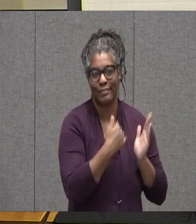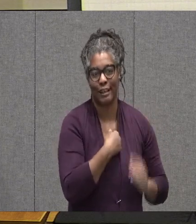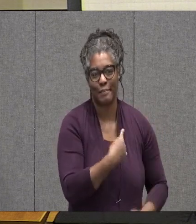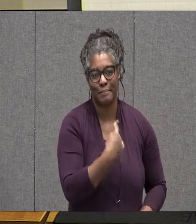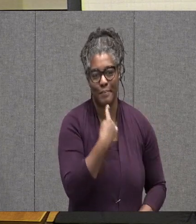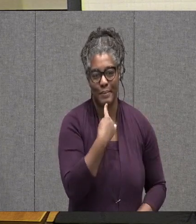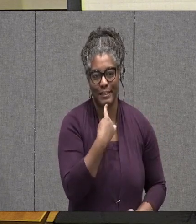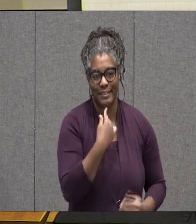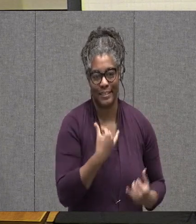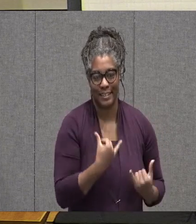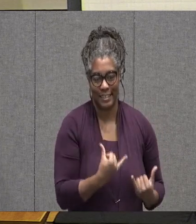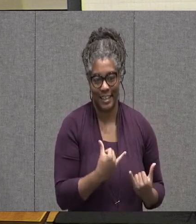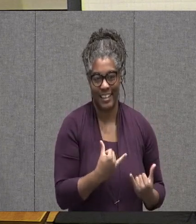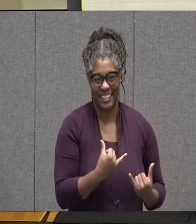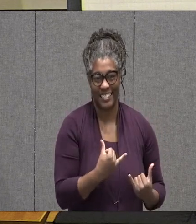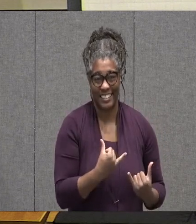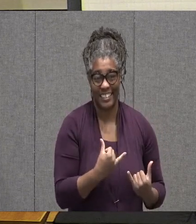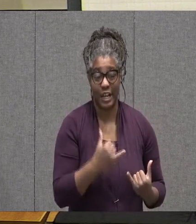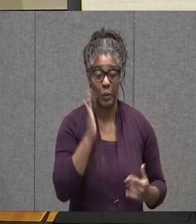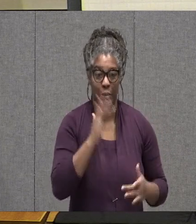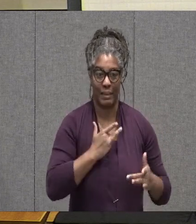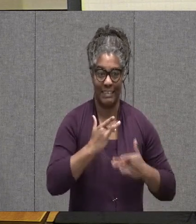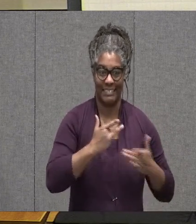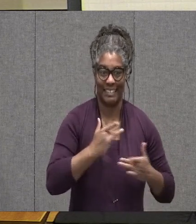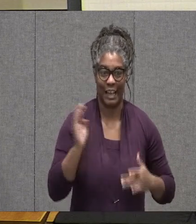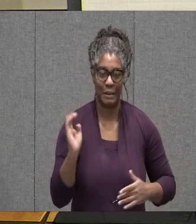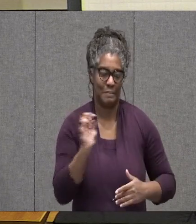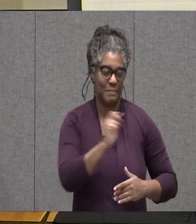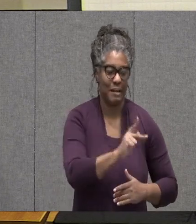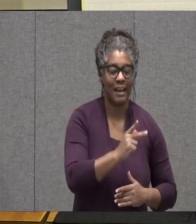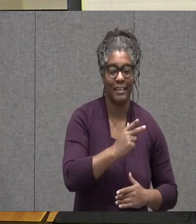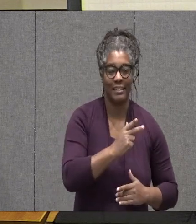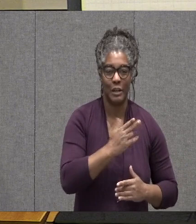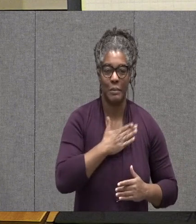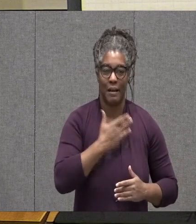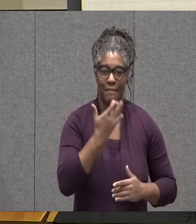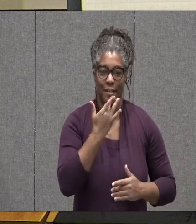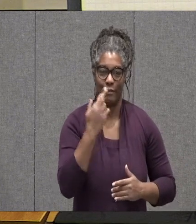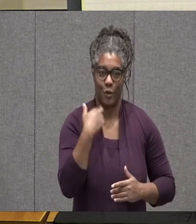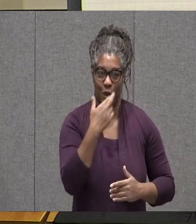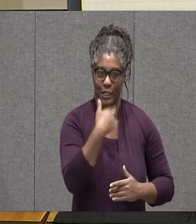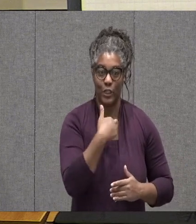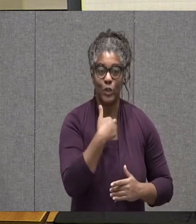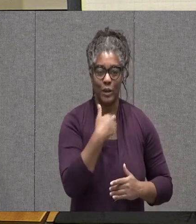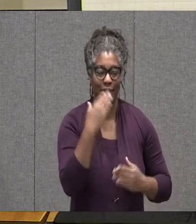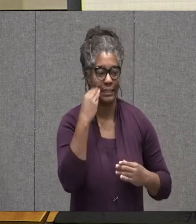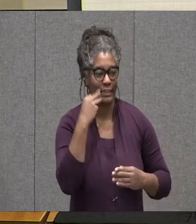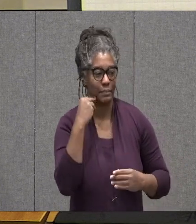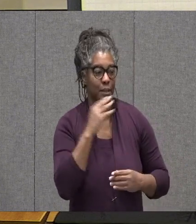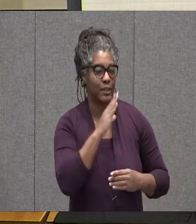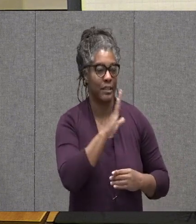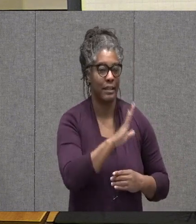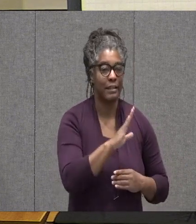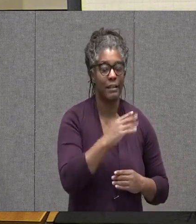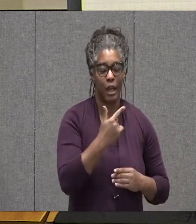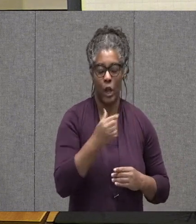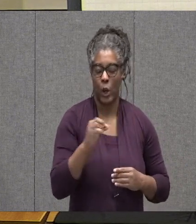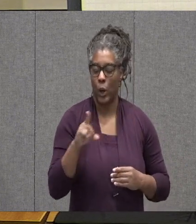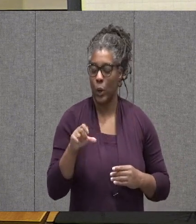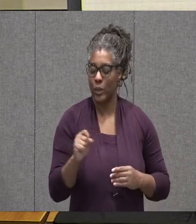to some of my favorite restaurants and get their goods and services. Today, we're gonna be still thinking about